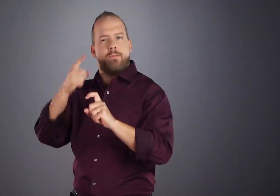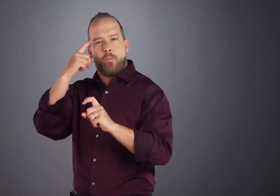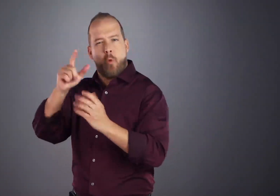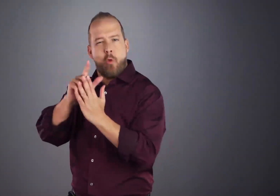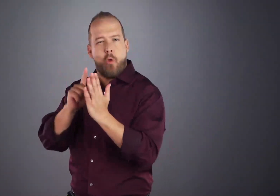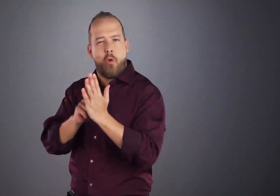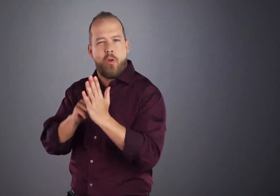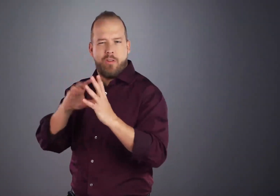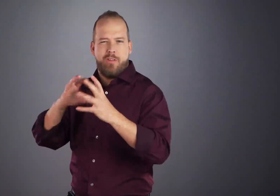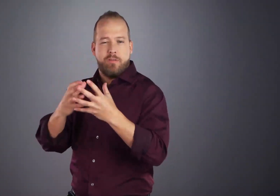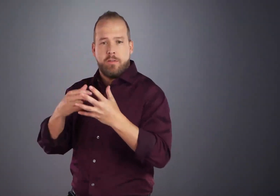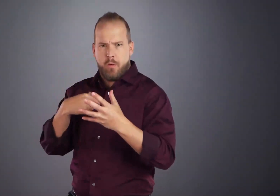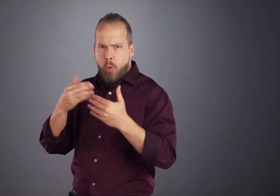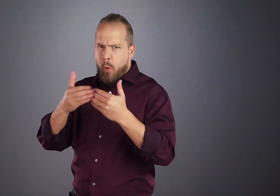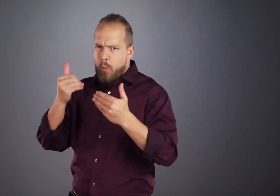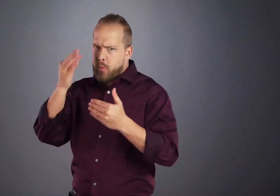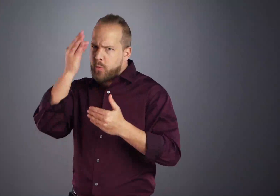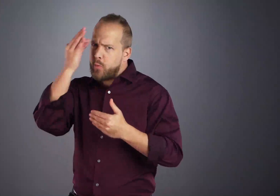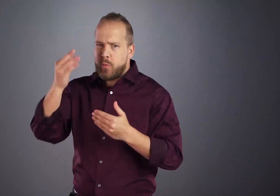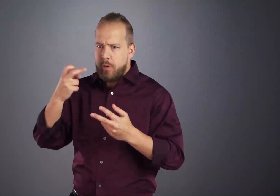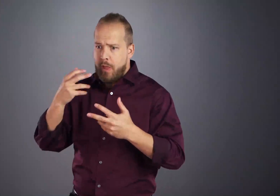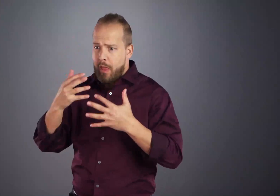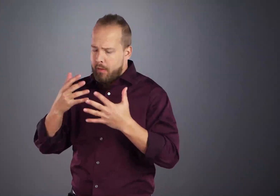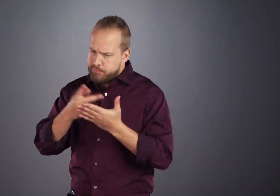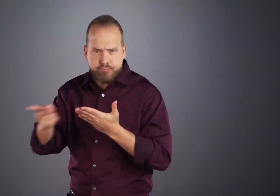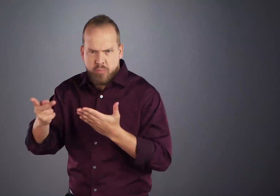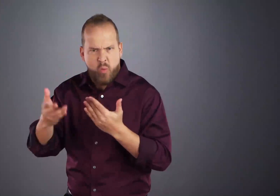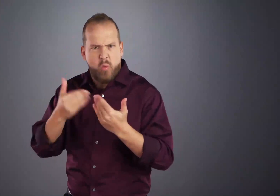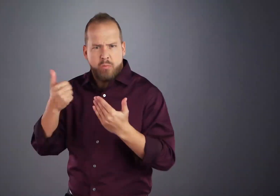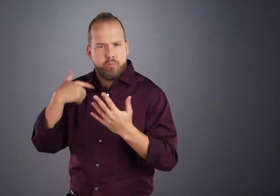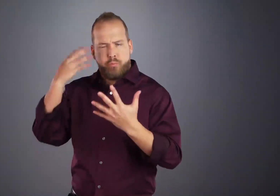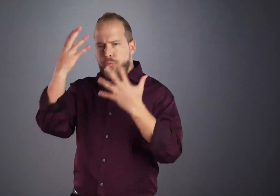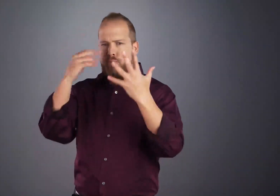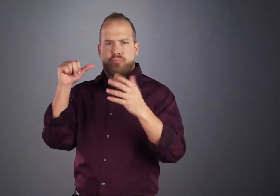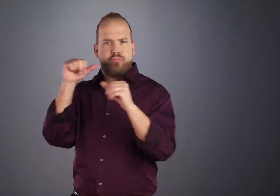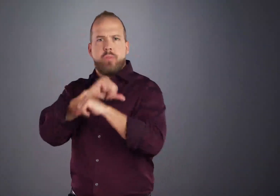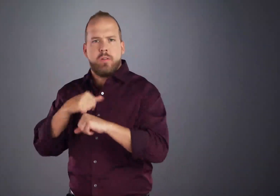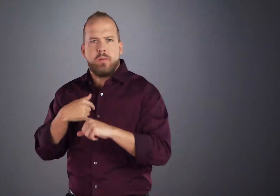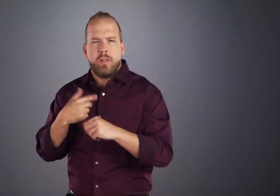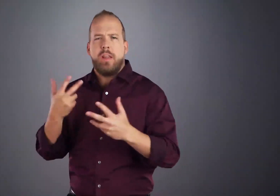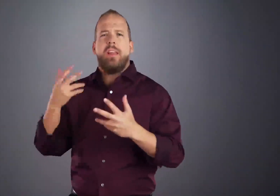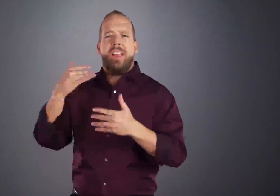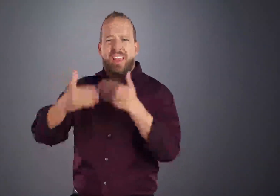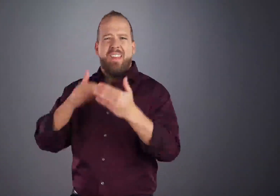At one of the finals I was too drunk to think or write.